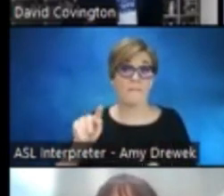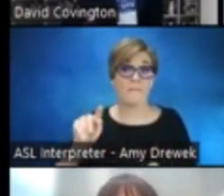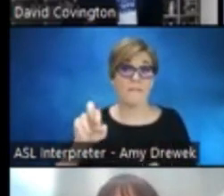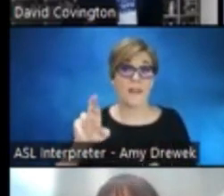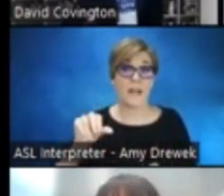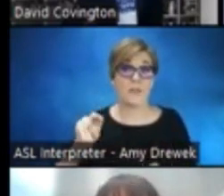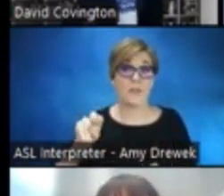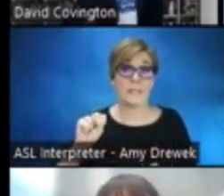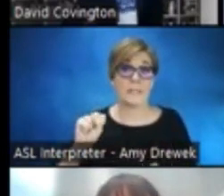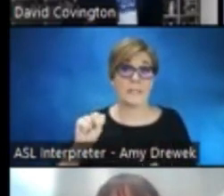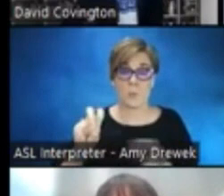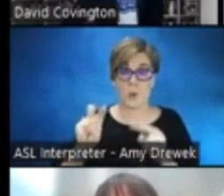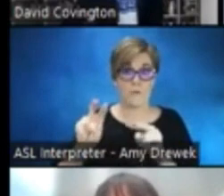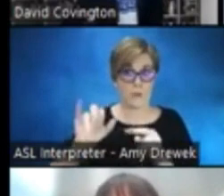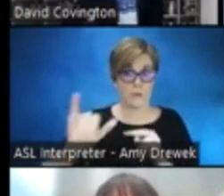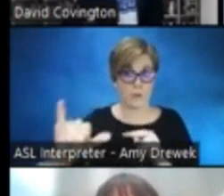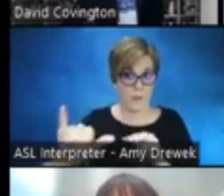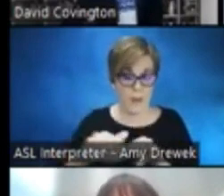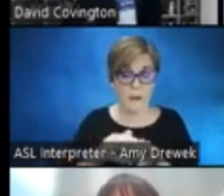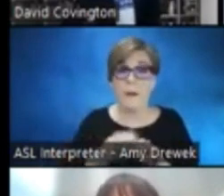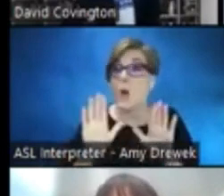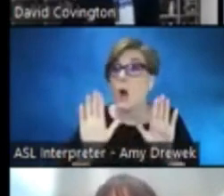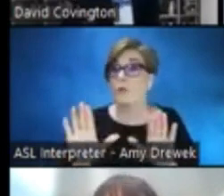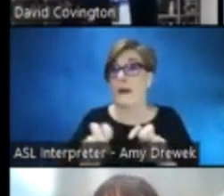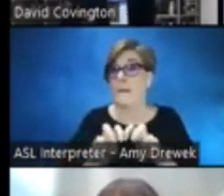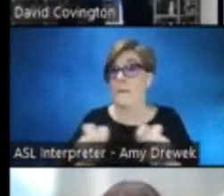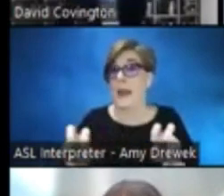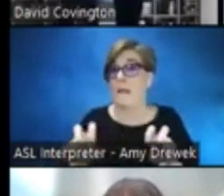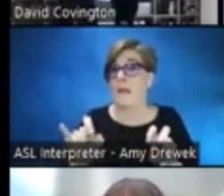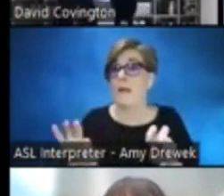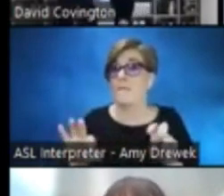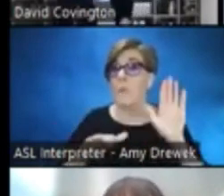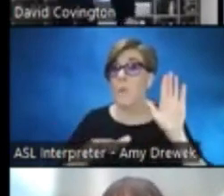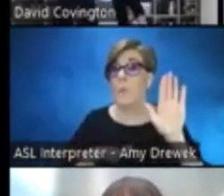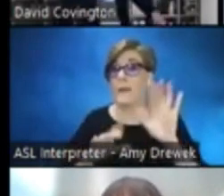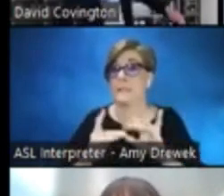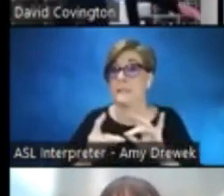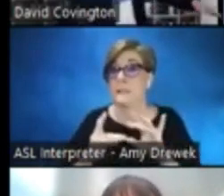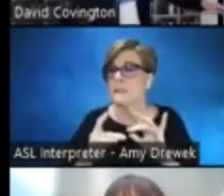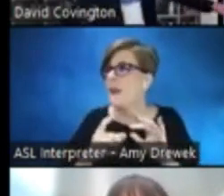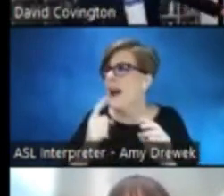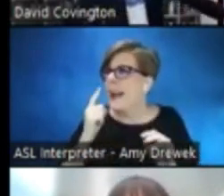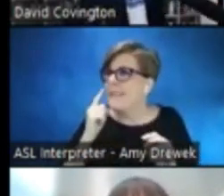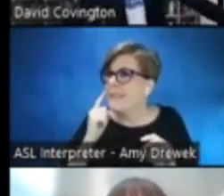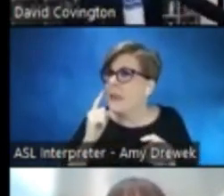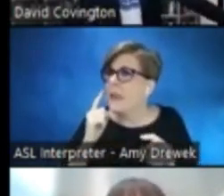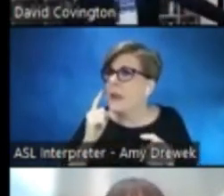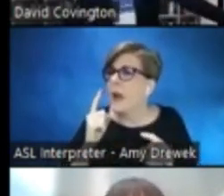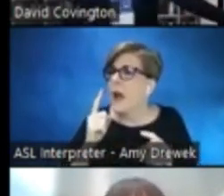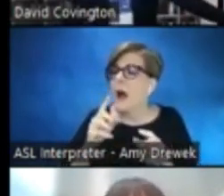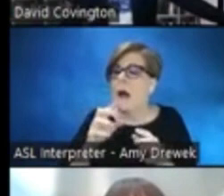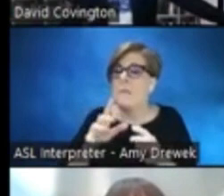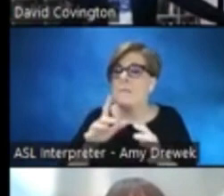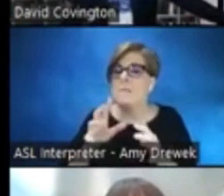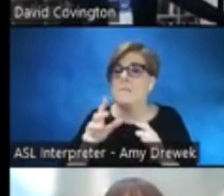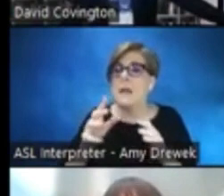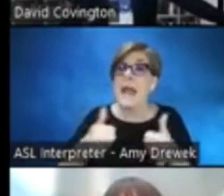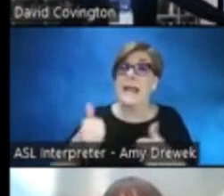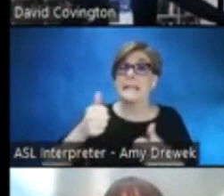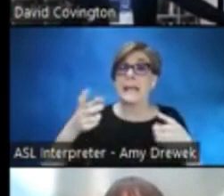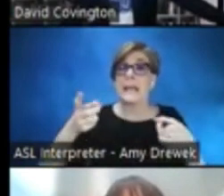I BELIEVE THE DIRECTOR FOR THE SUICIDE PRESENTATION AT THE VHA WILL BE THERE.